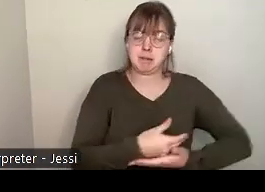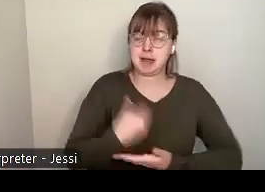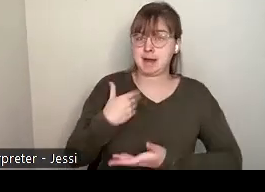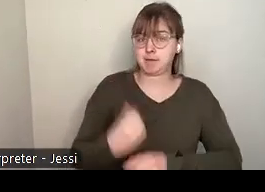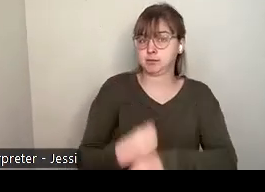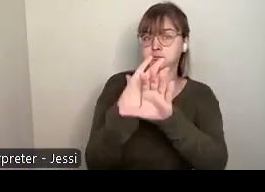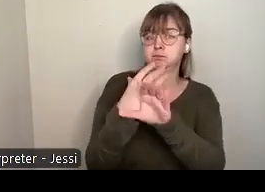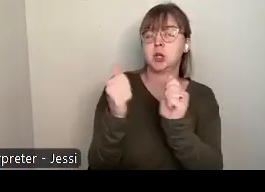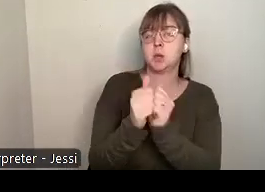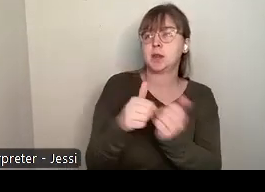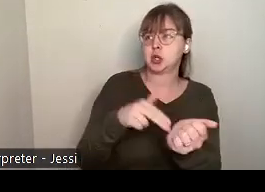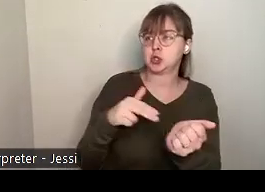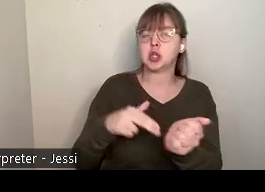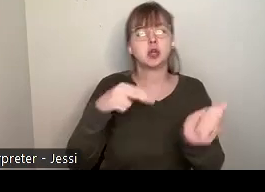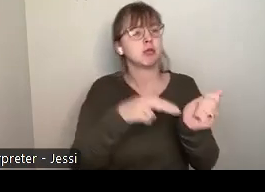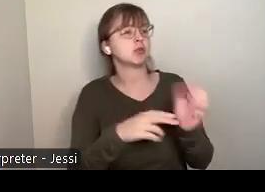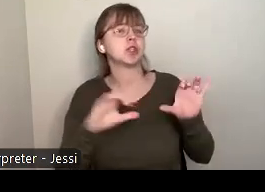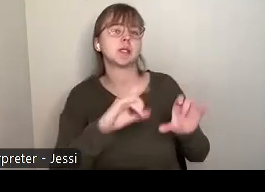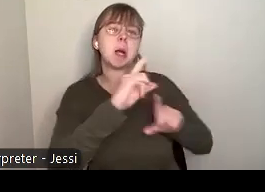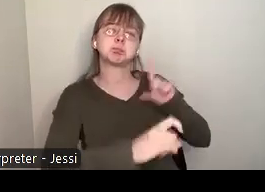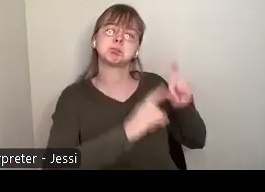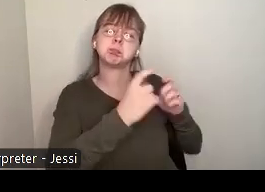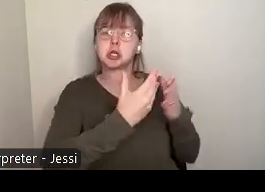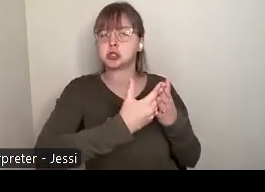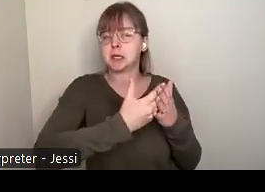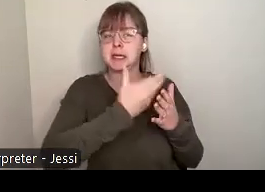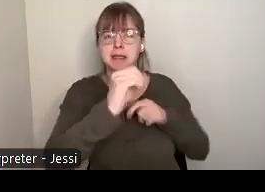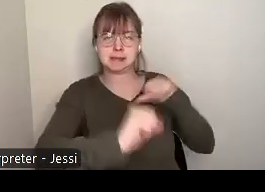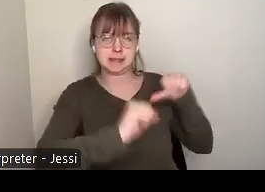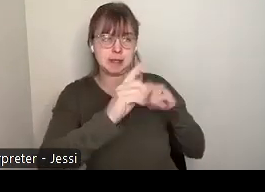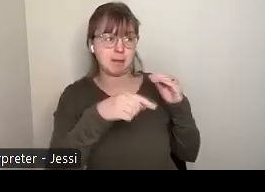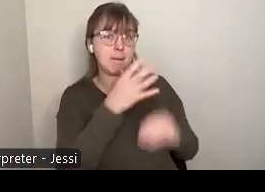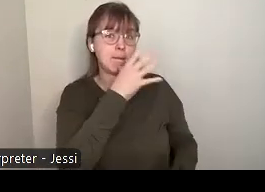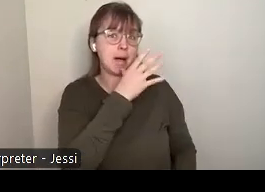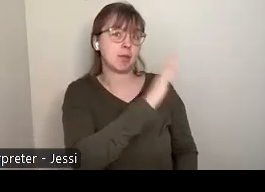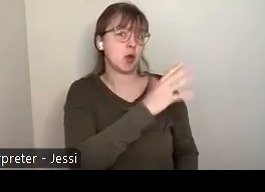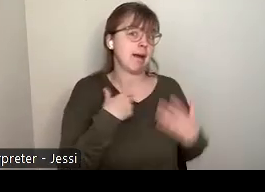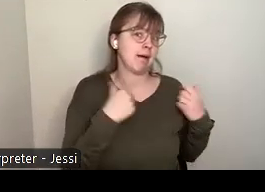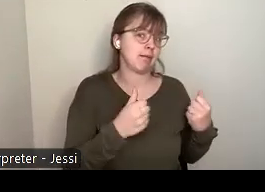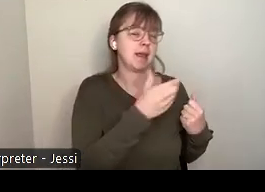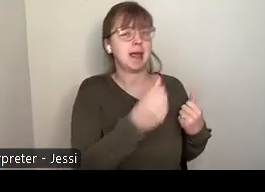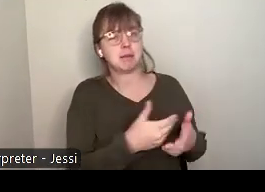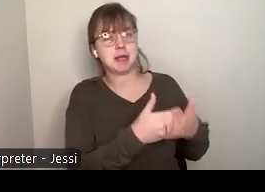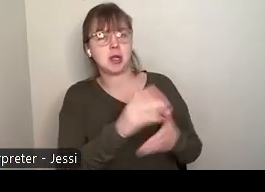screening an assessment around mom's health and baby's Health um and so Mom scores a 12 on the